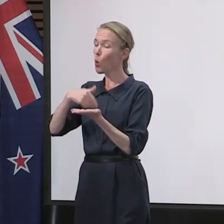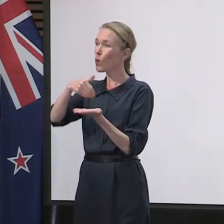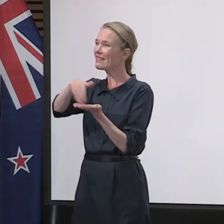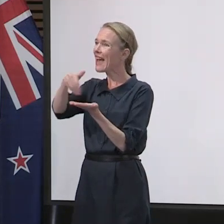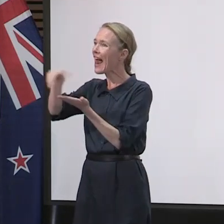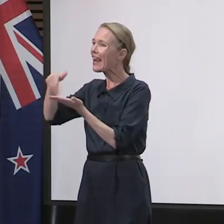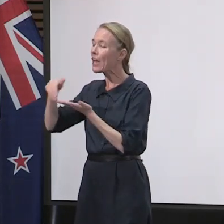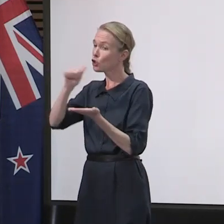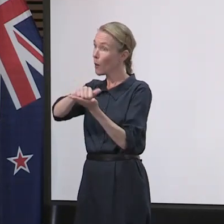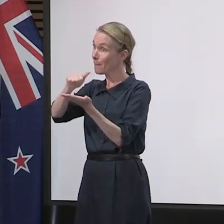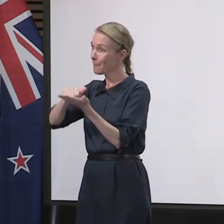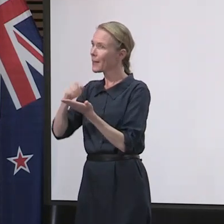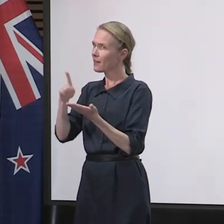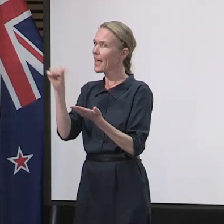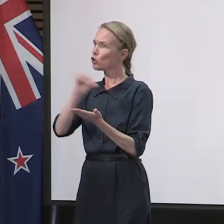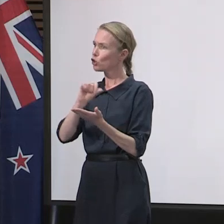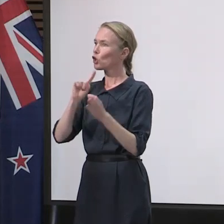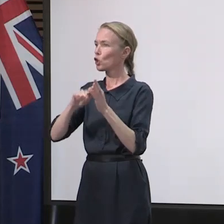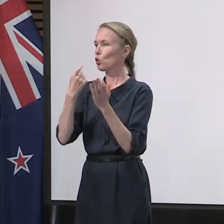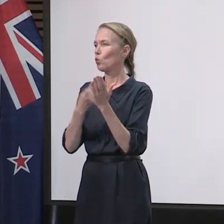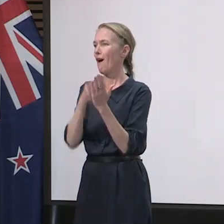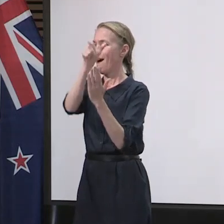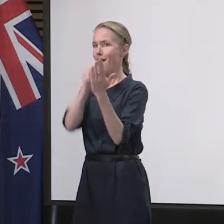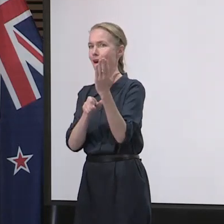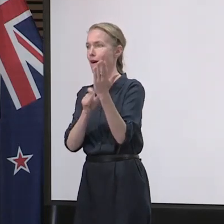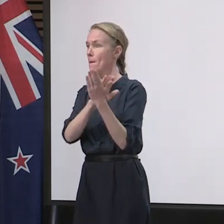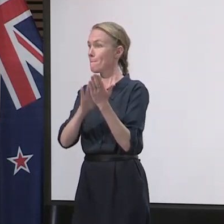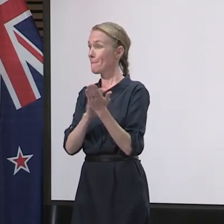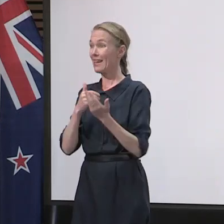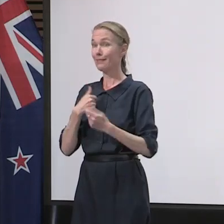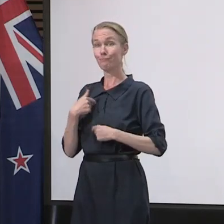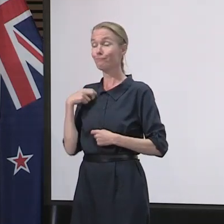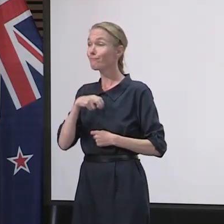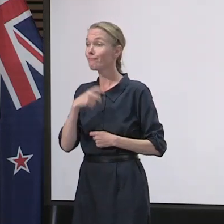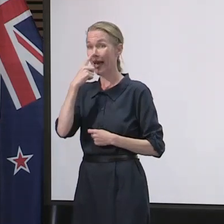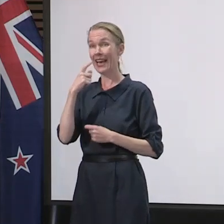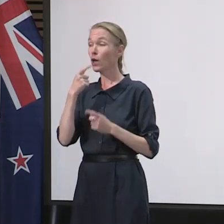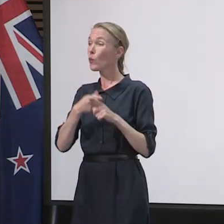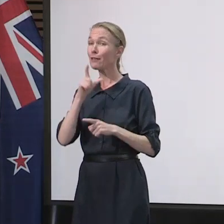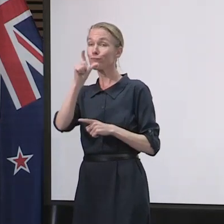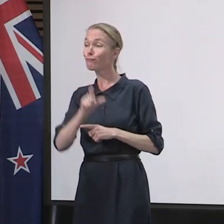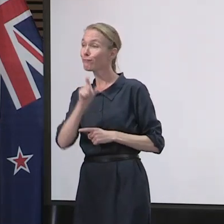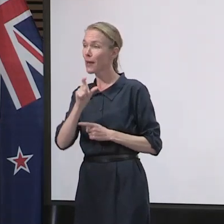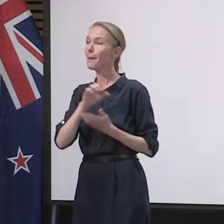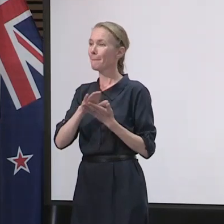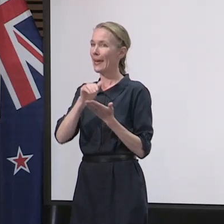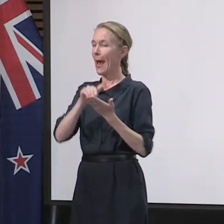digital diaries, I'm expecting retailers to have a QR code, not because they're required